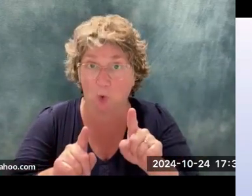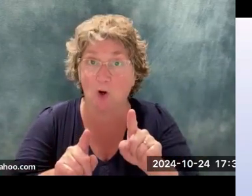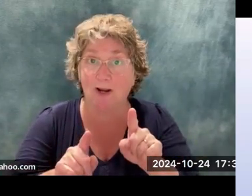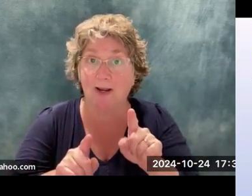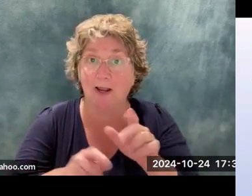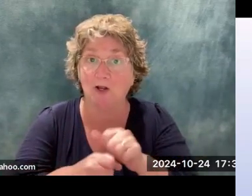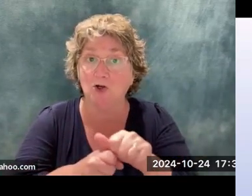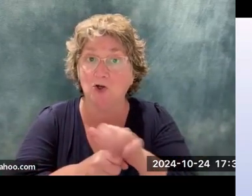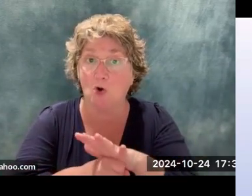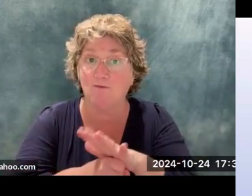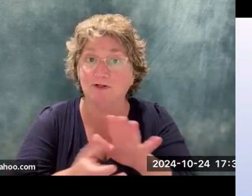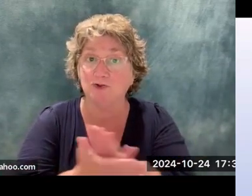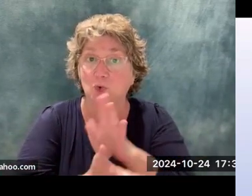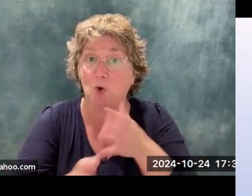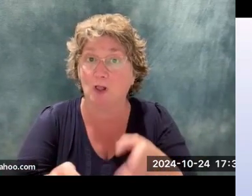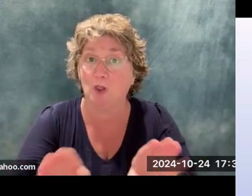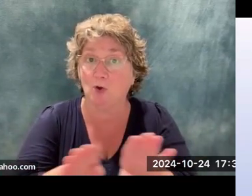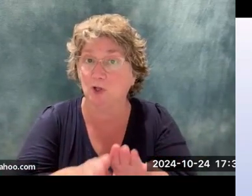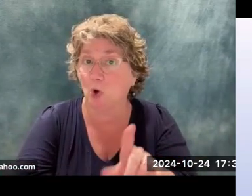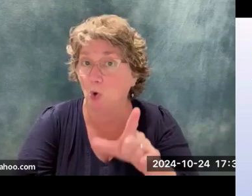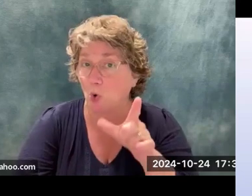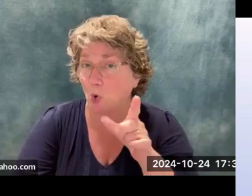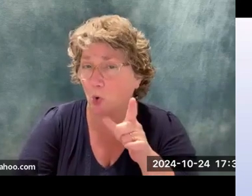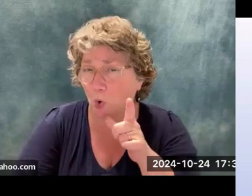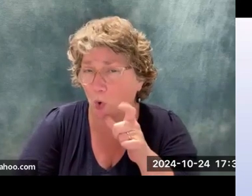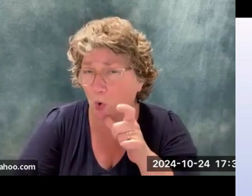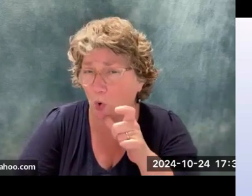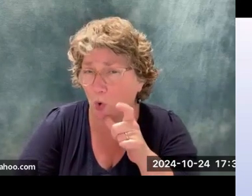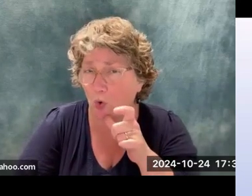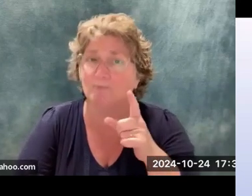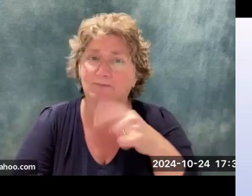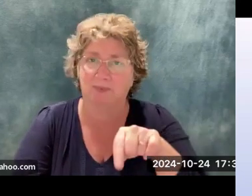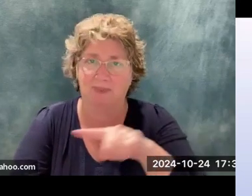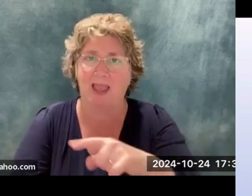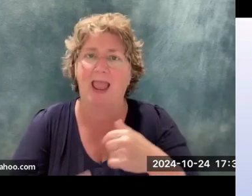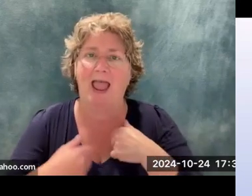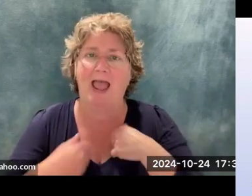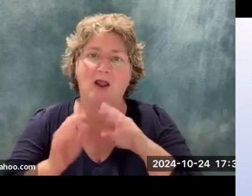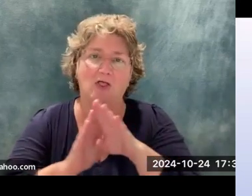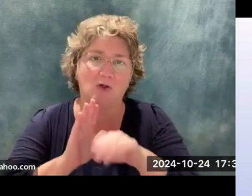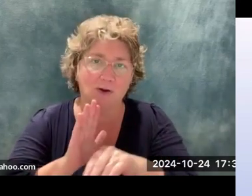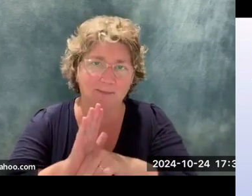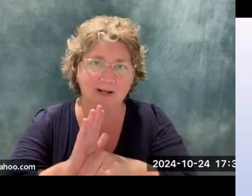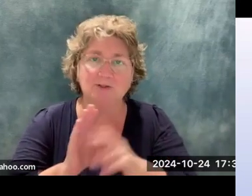were those who were able to get an average of 30 minutes or more of